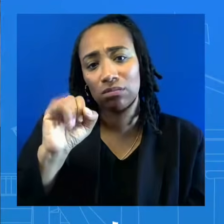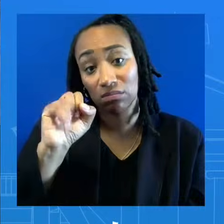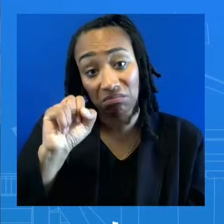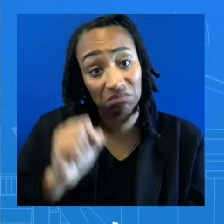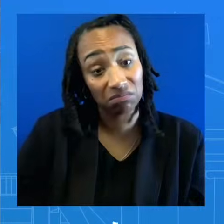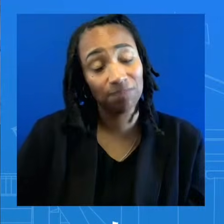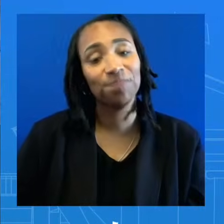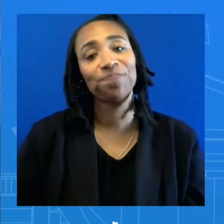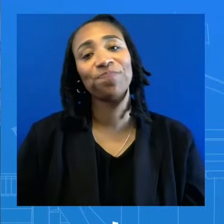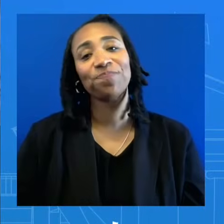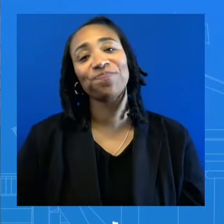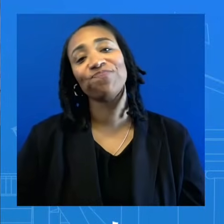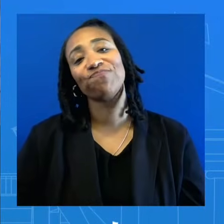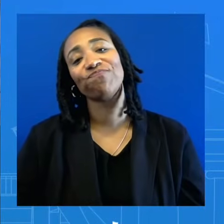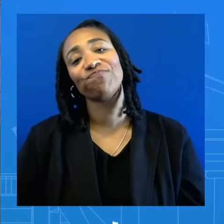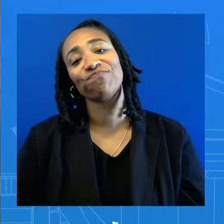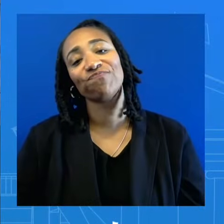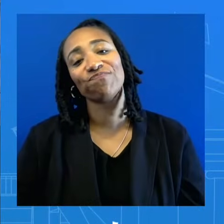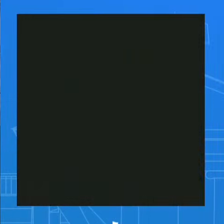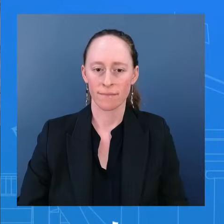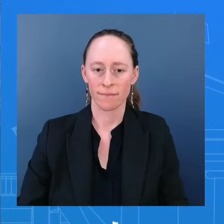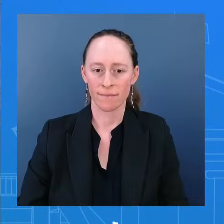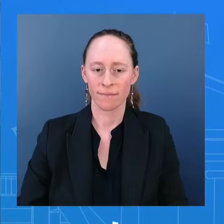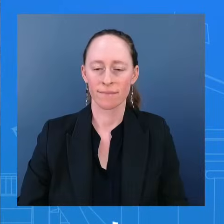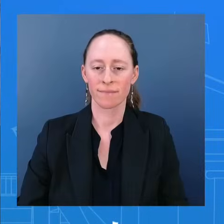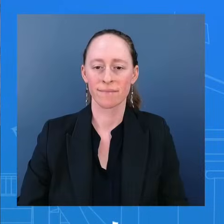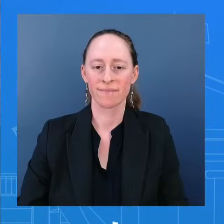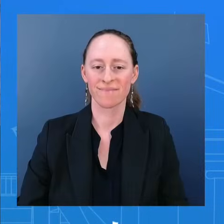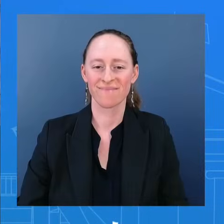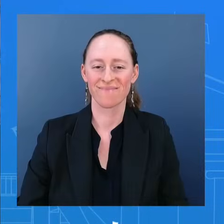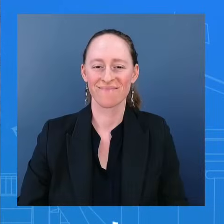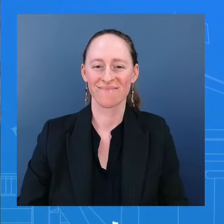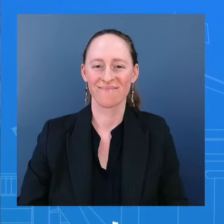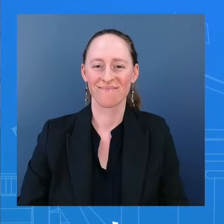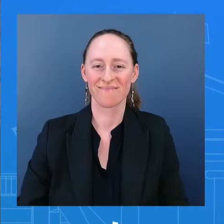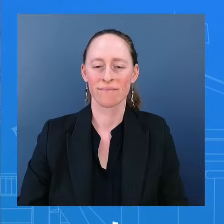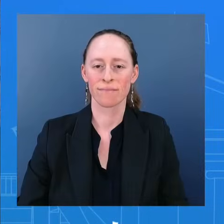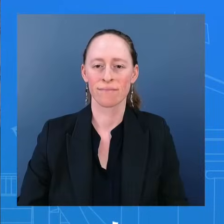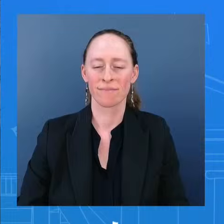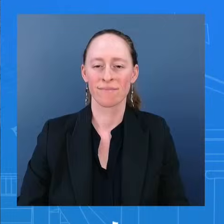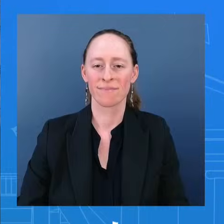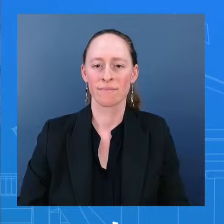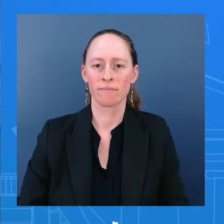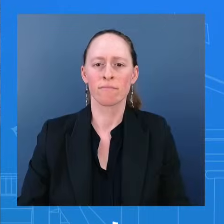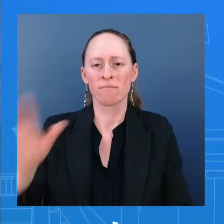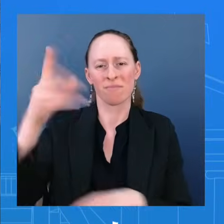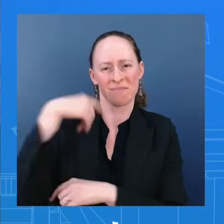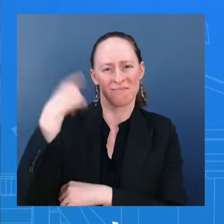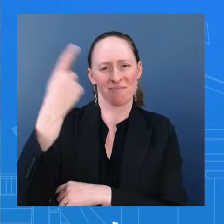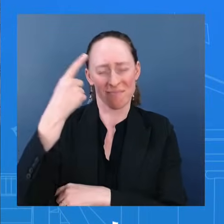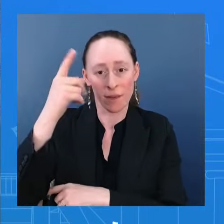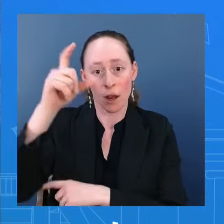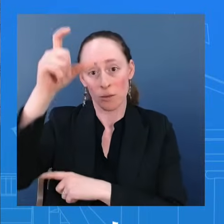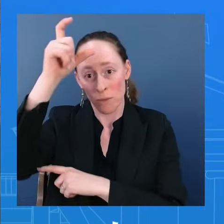So, how do you hope to ensure that this, you know, message gets through and is respected?